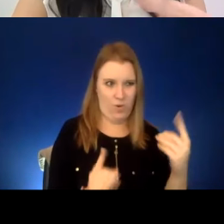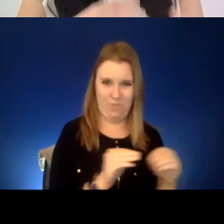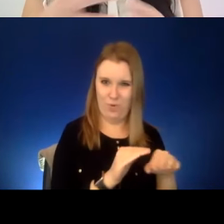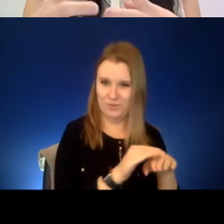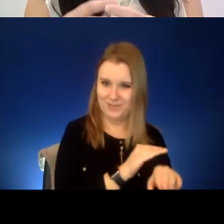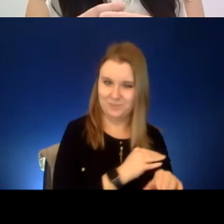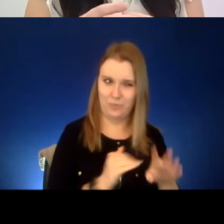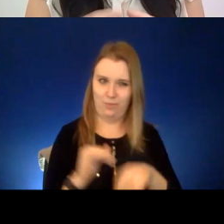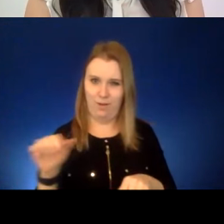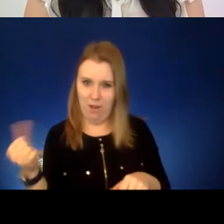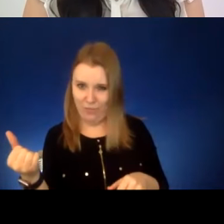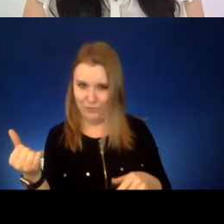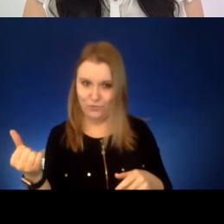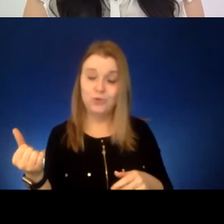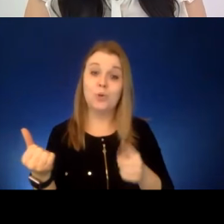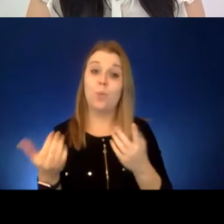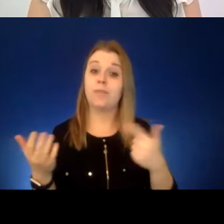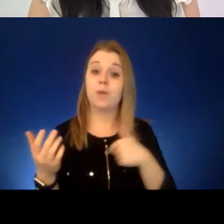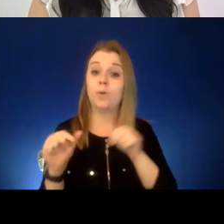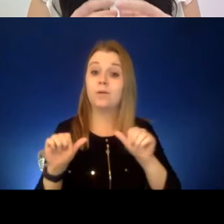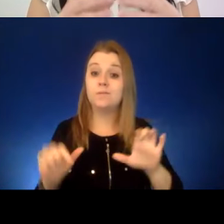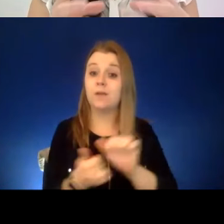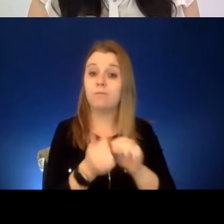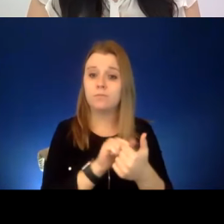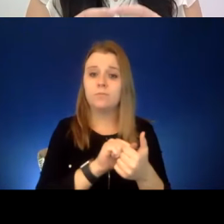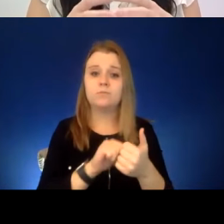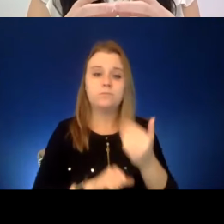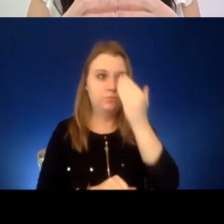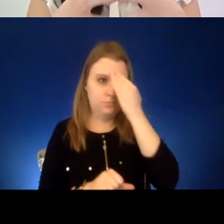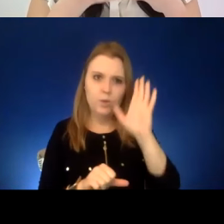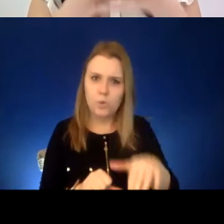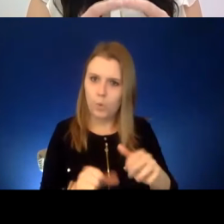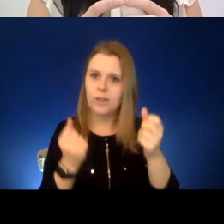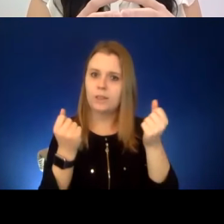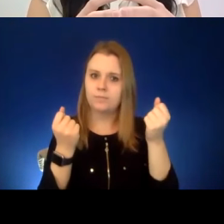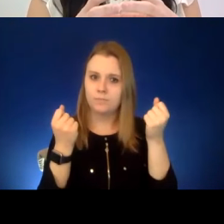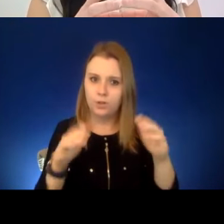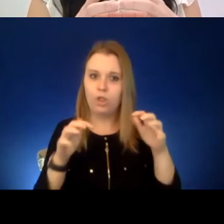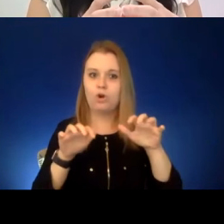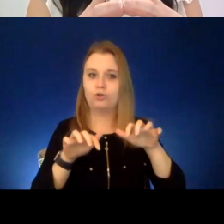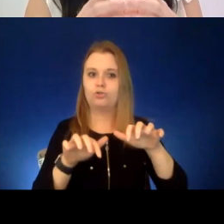One thing that we could have done to accommodate for this is knowing that large crowds would come at the beginning of that exhibit